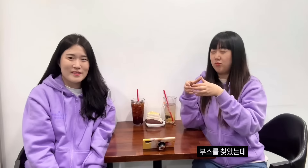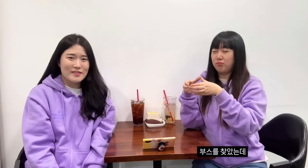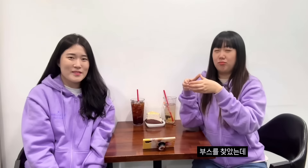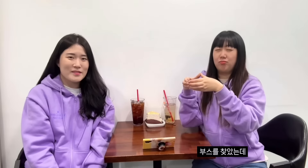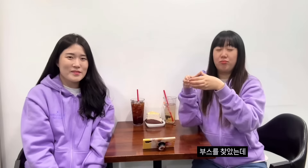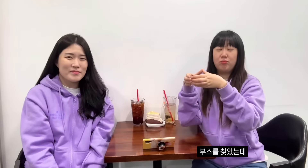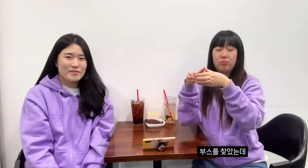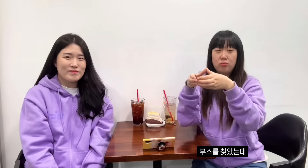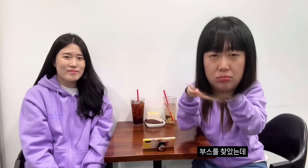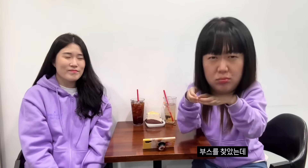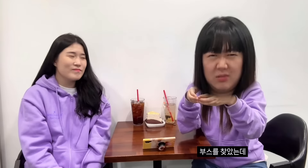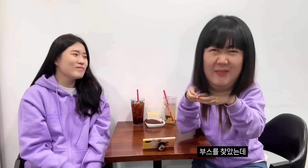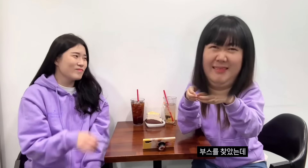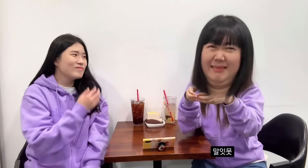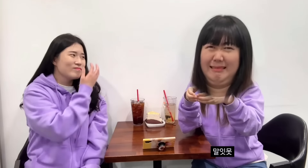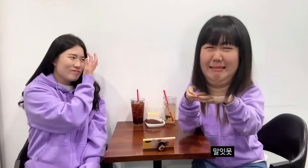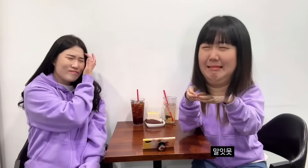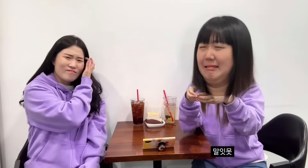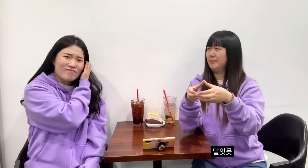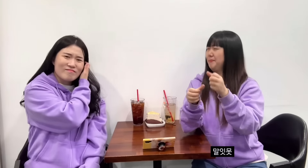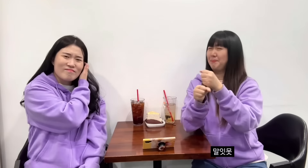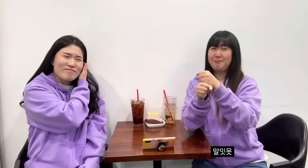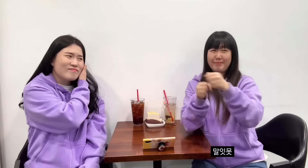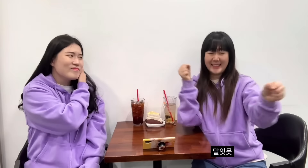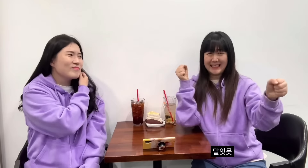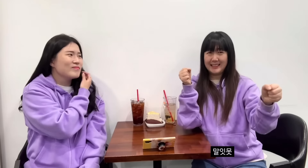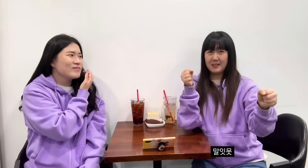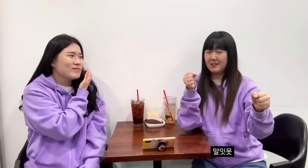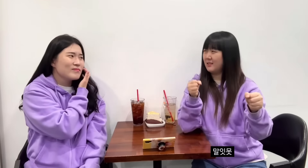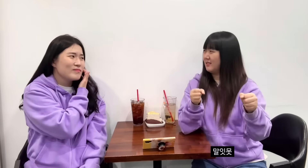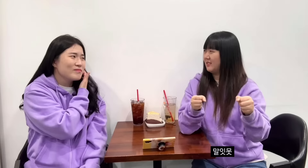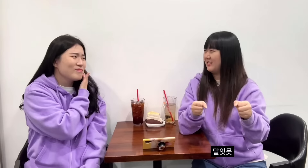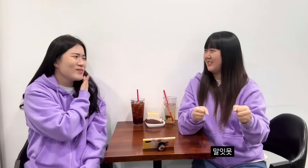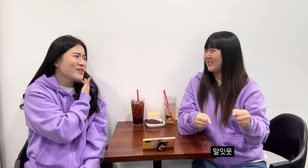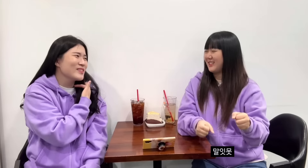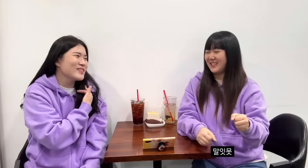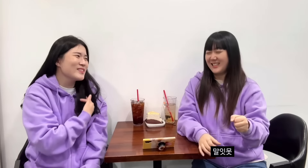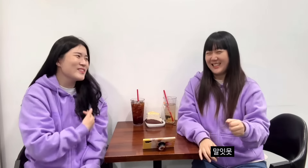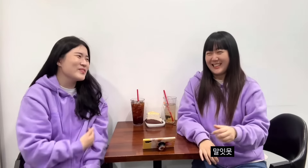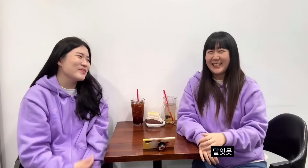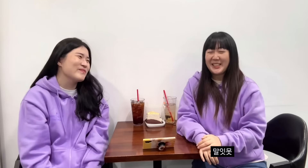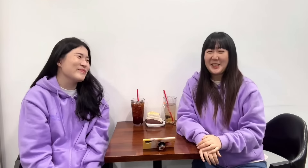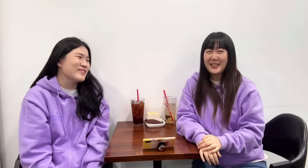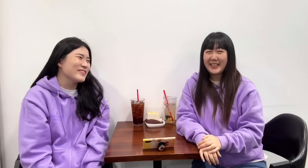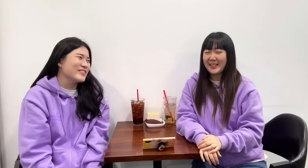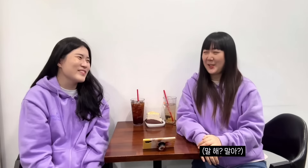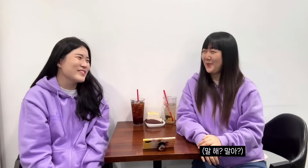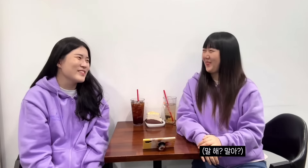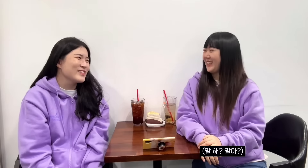I found the booth, but I can't speak